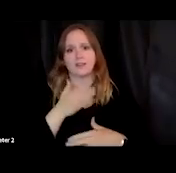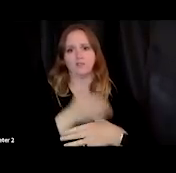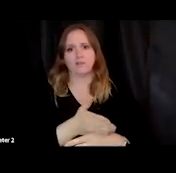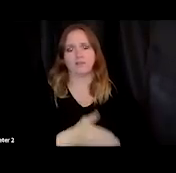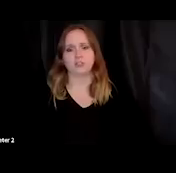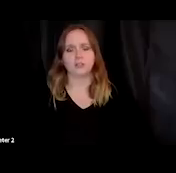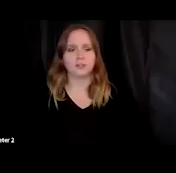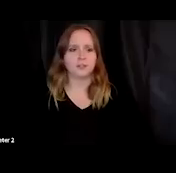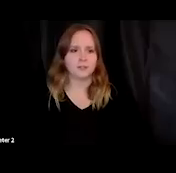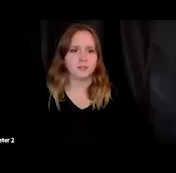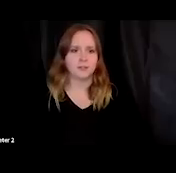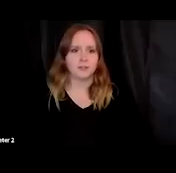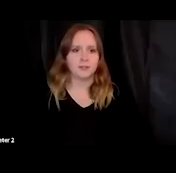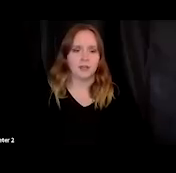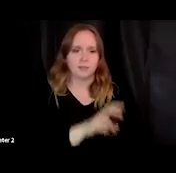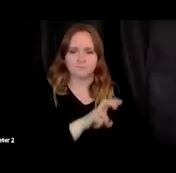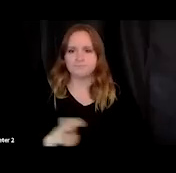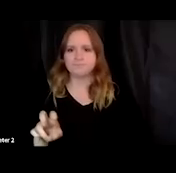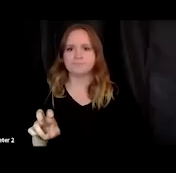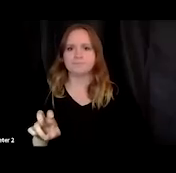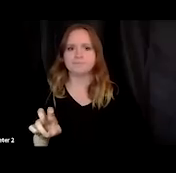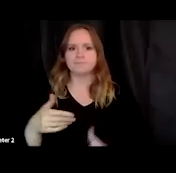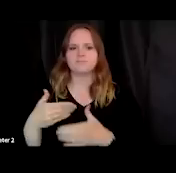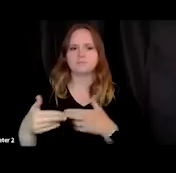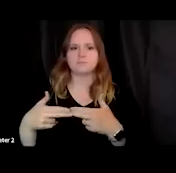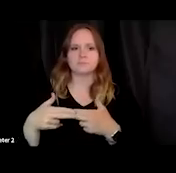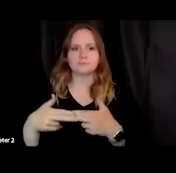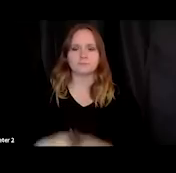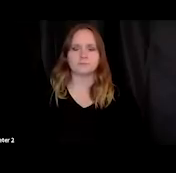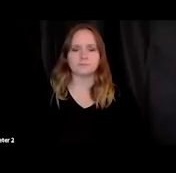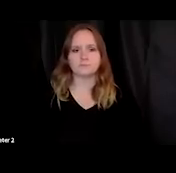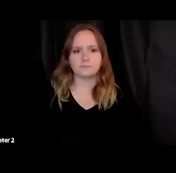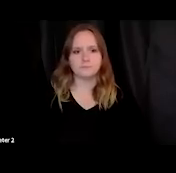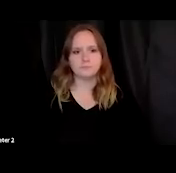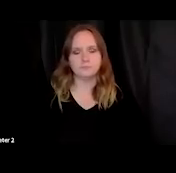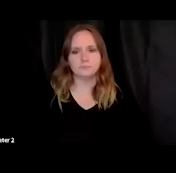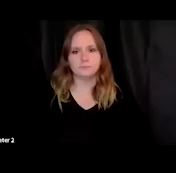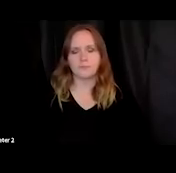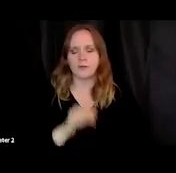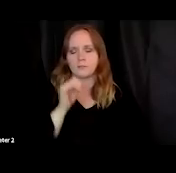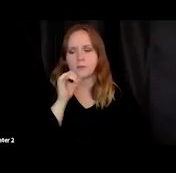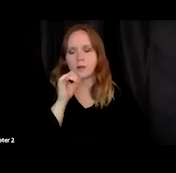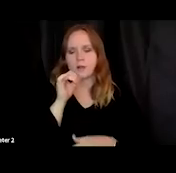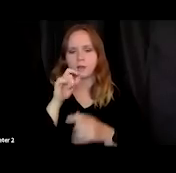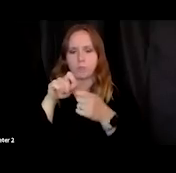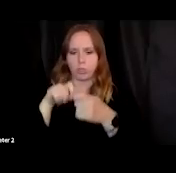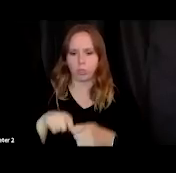And moving on to the next slide, I won't go into too many details about